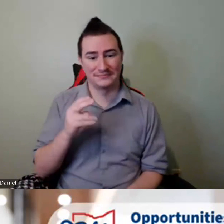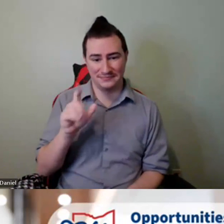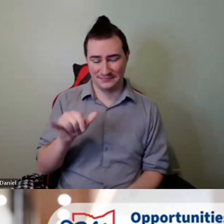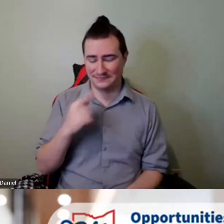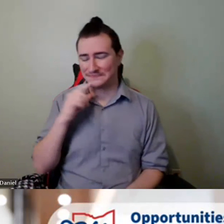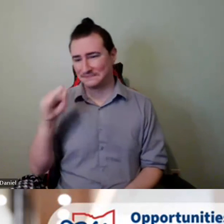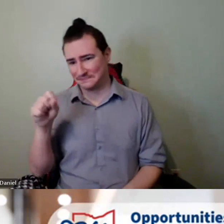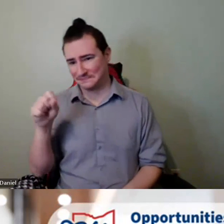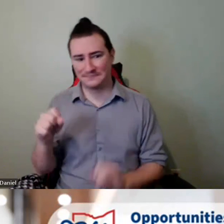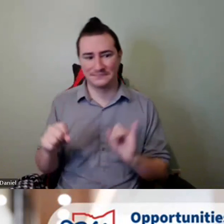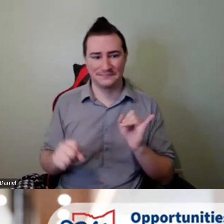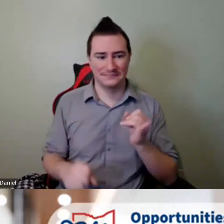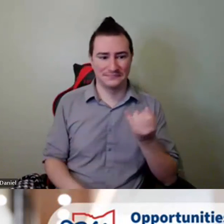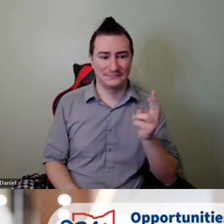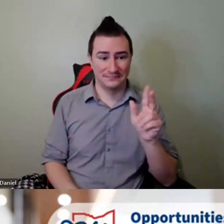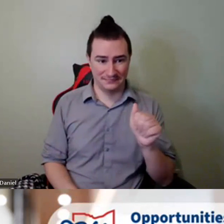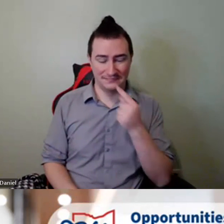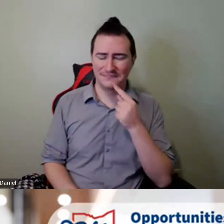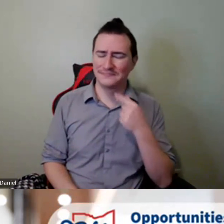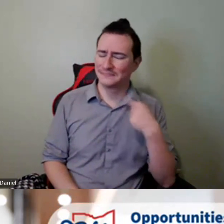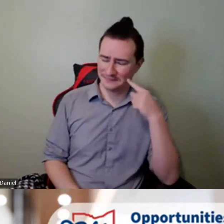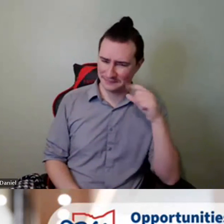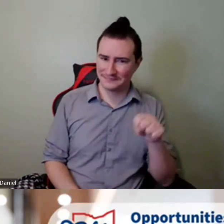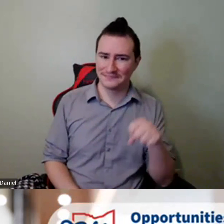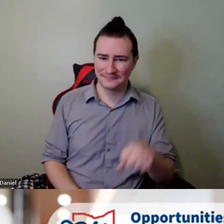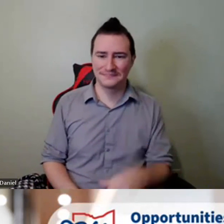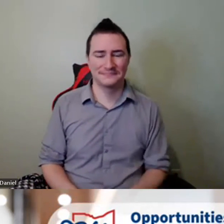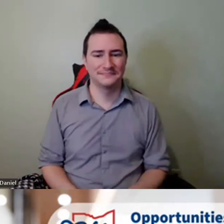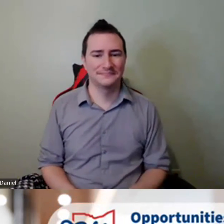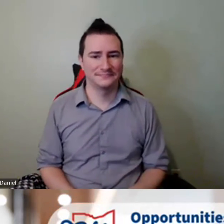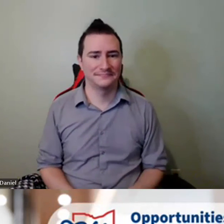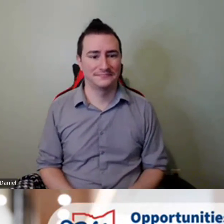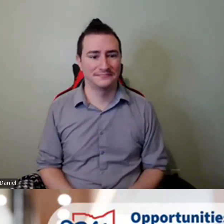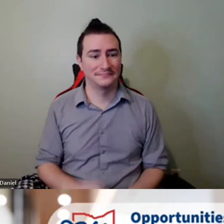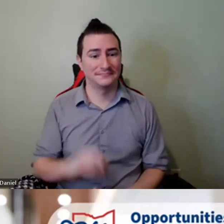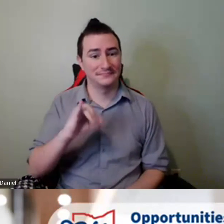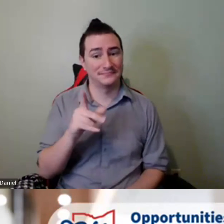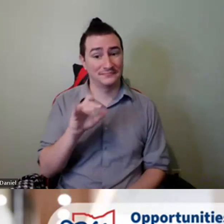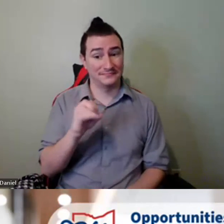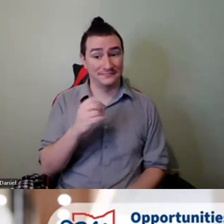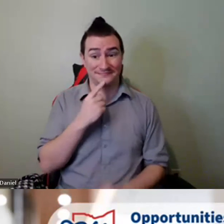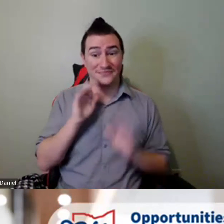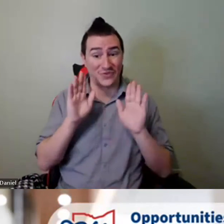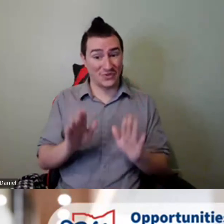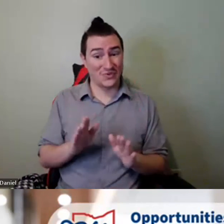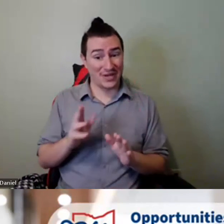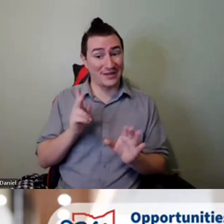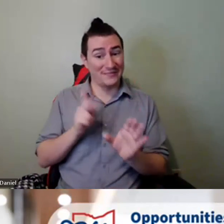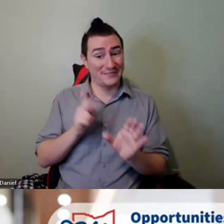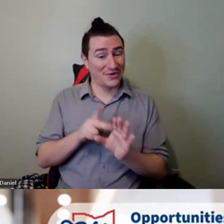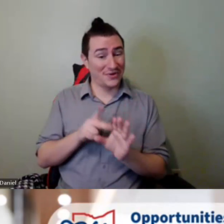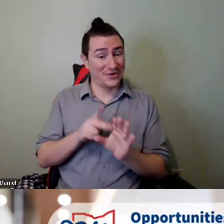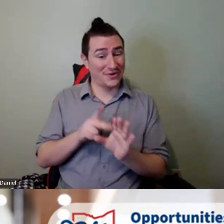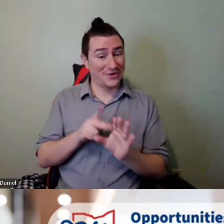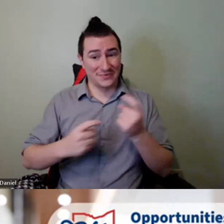Julie: All right. Well, okay. so, we had great participation, great questions. We love that! We're always happy to stick around a little